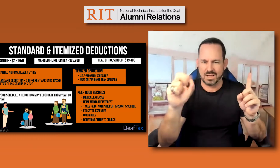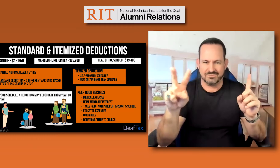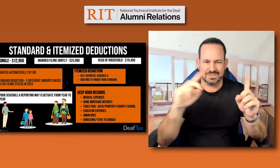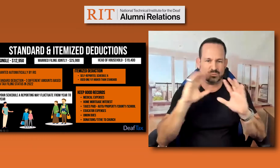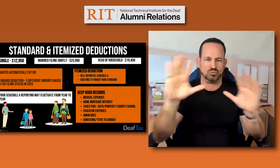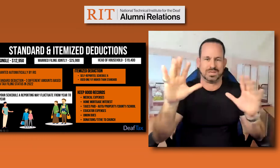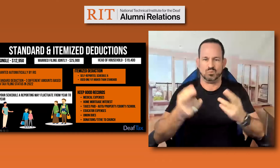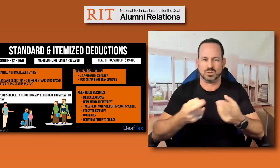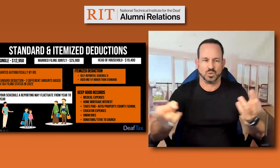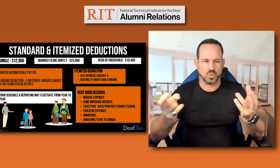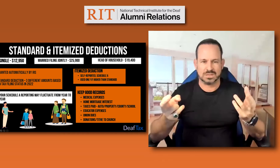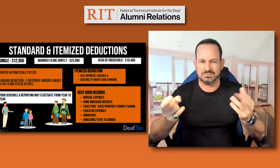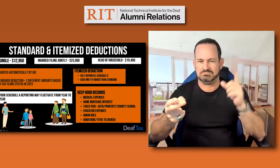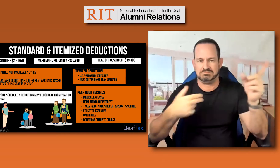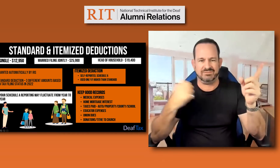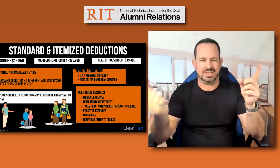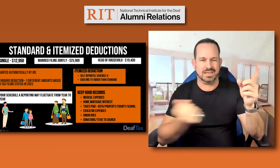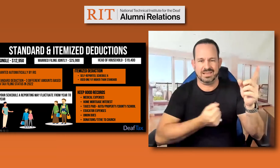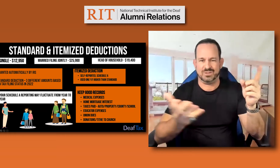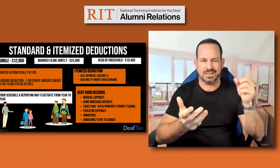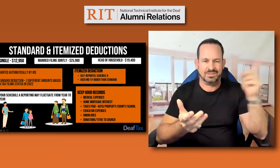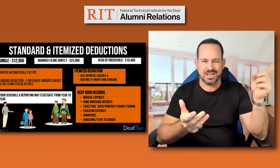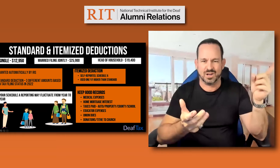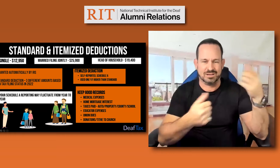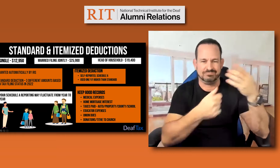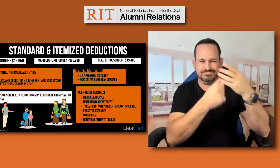which shows you all of the expenditures